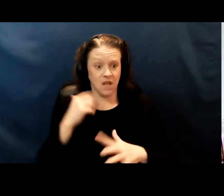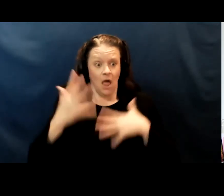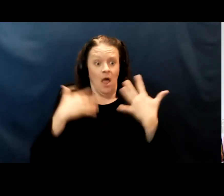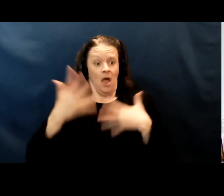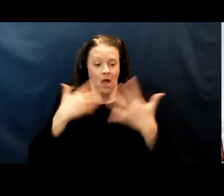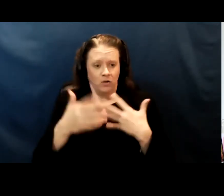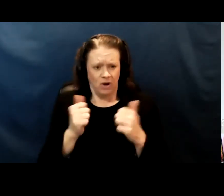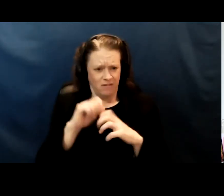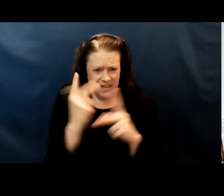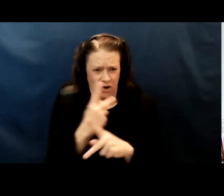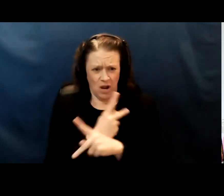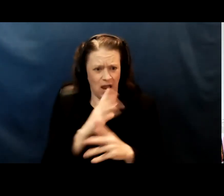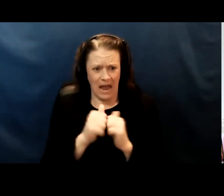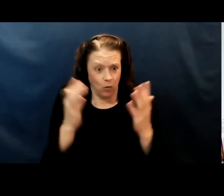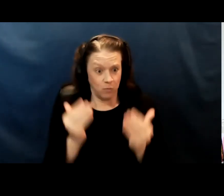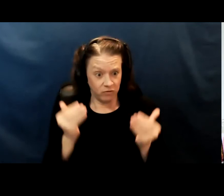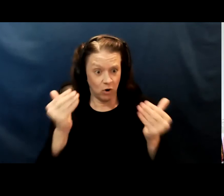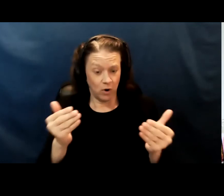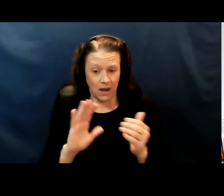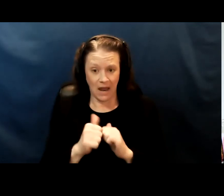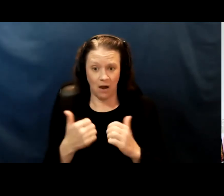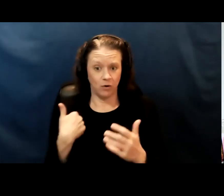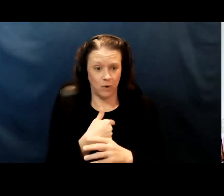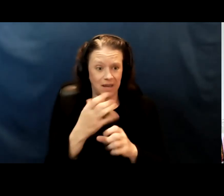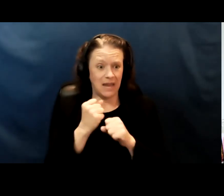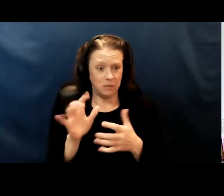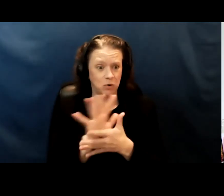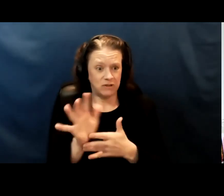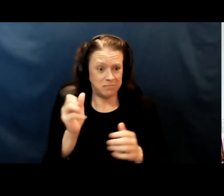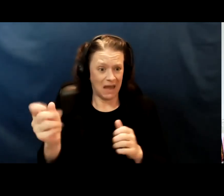forward, how to bring movies back, to bring theater back,